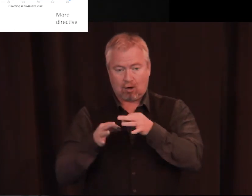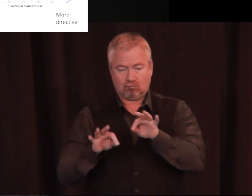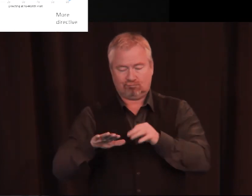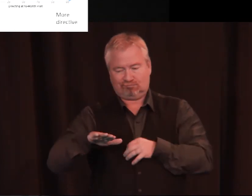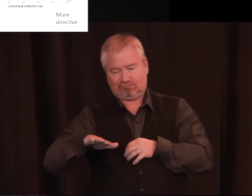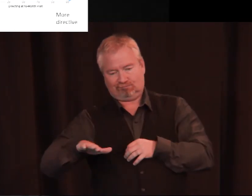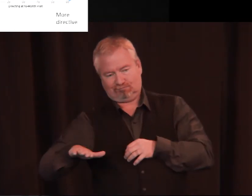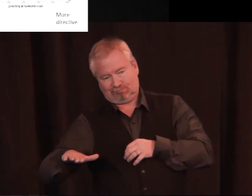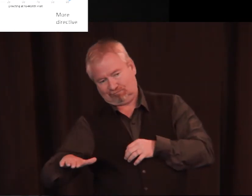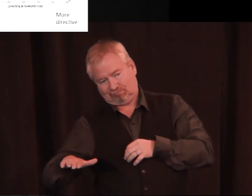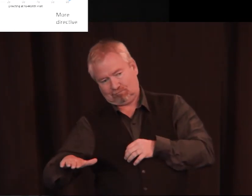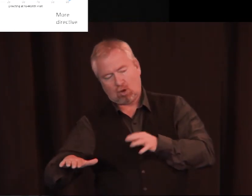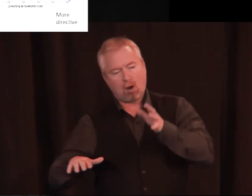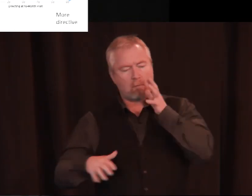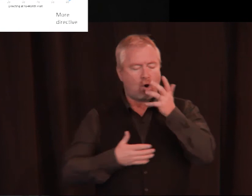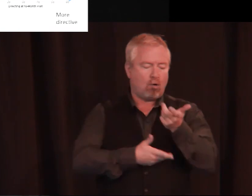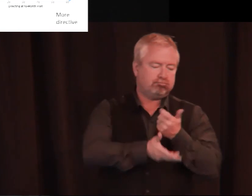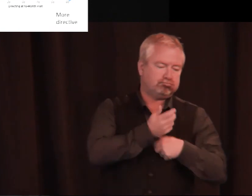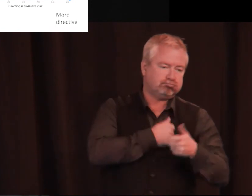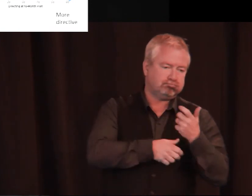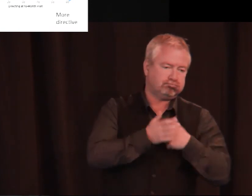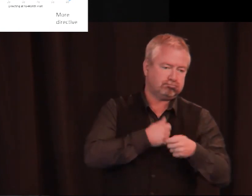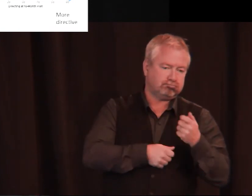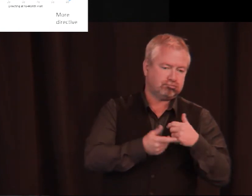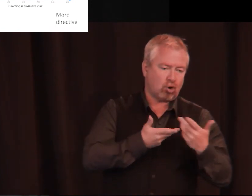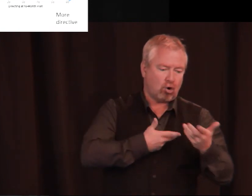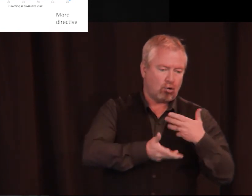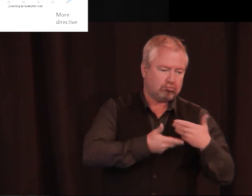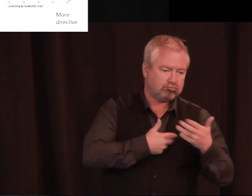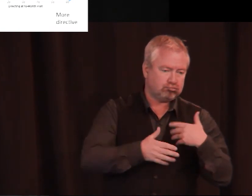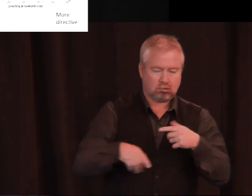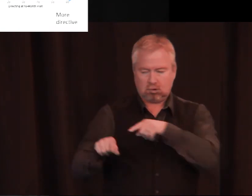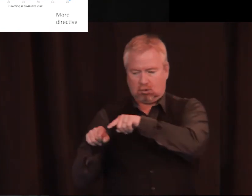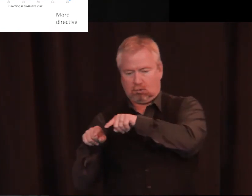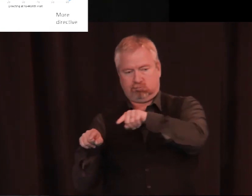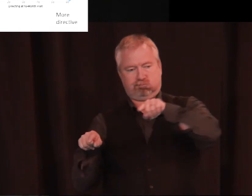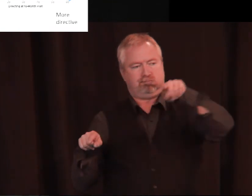Okay. The parents who were less directive had children with higher language scores, 18 months later.